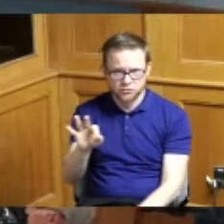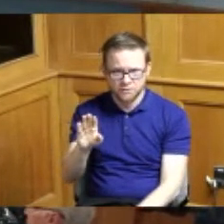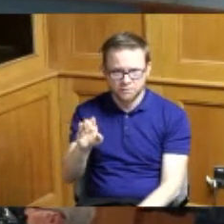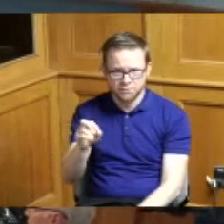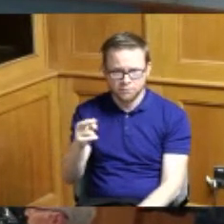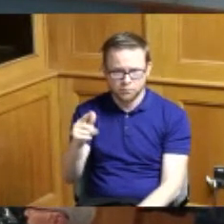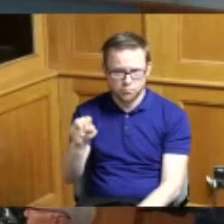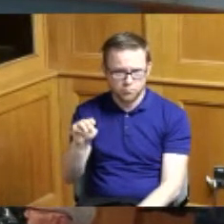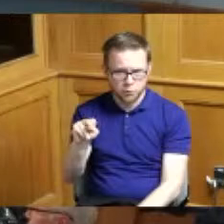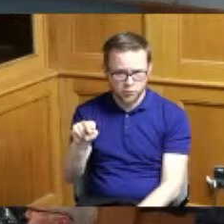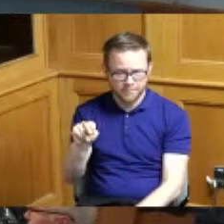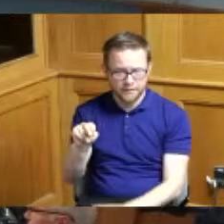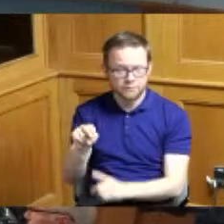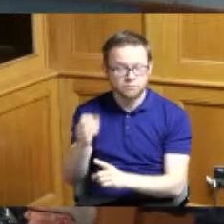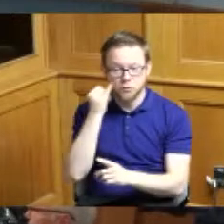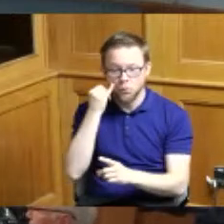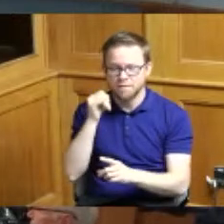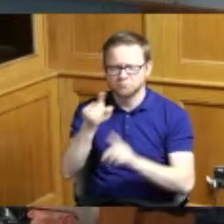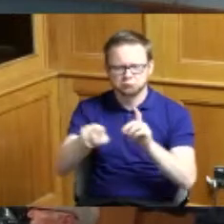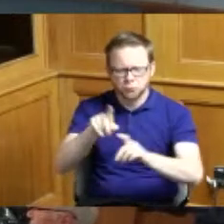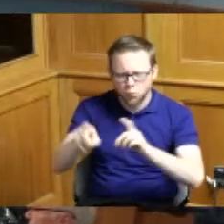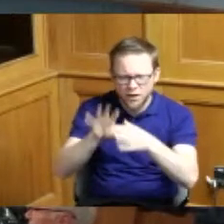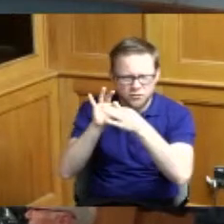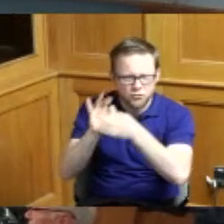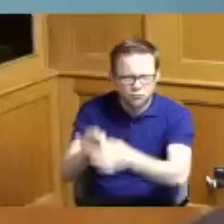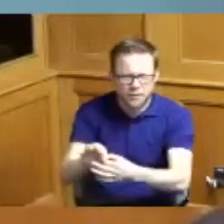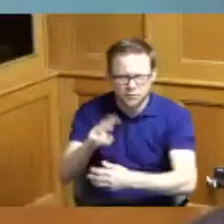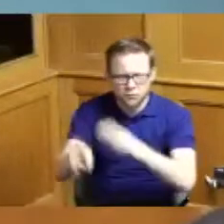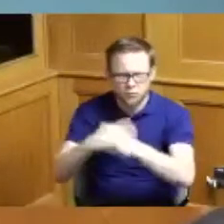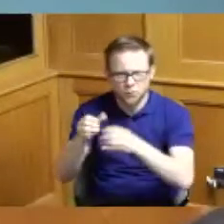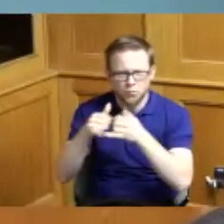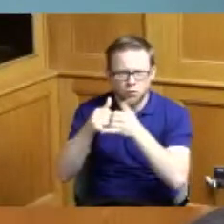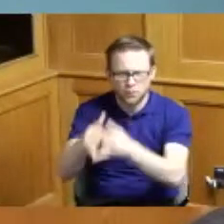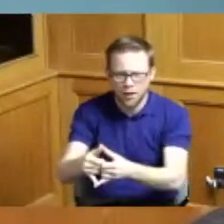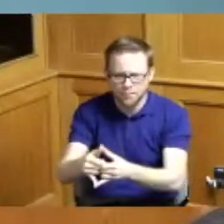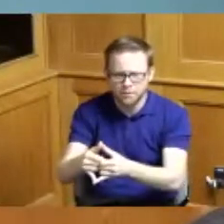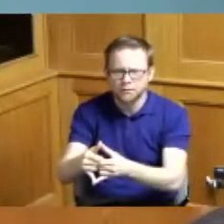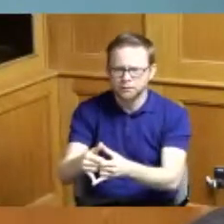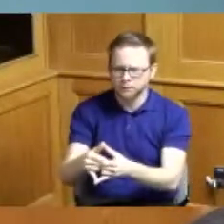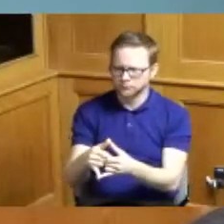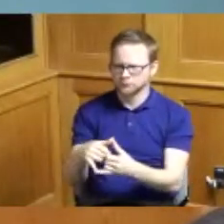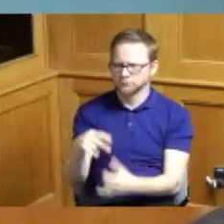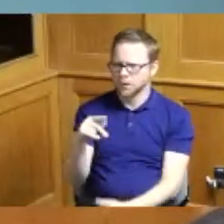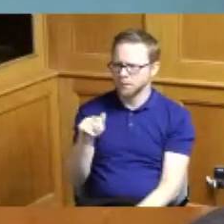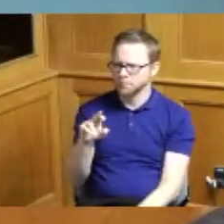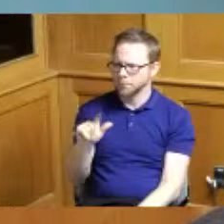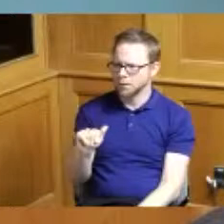questions as it relates to the World Cup uh and Paula box museum is also here if anyone had any